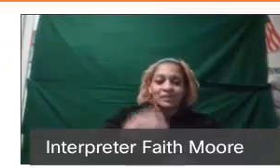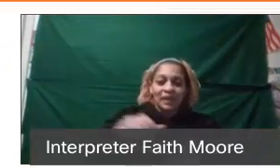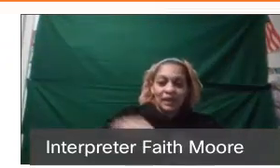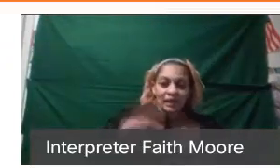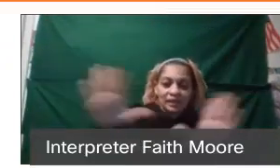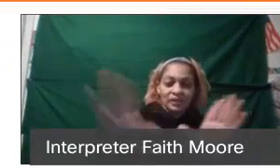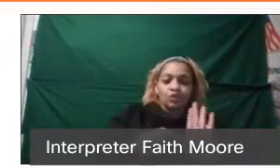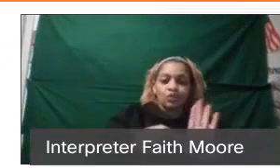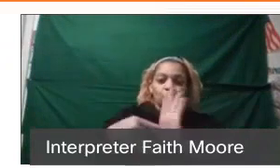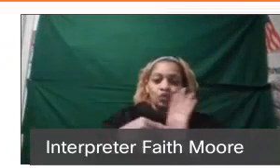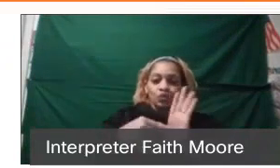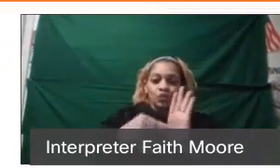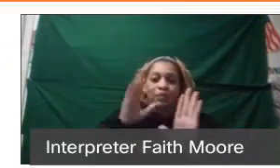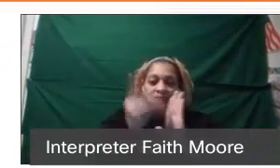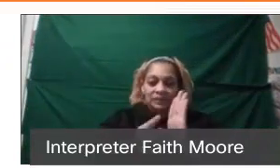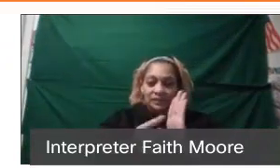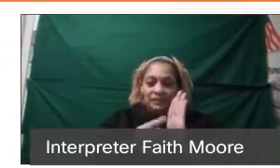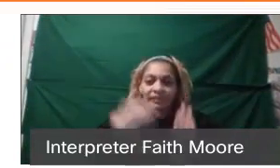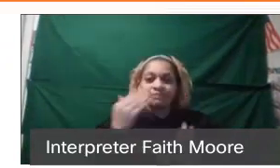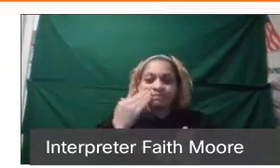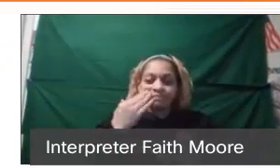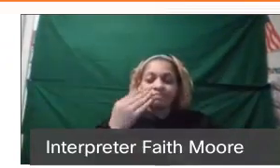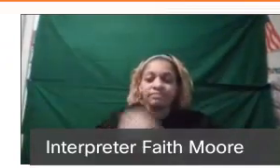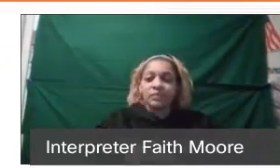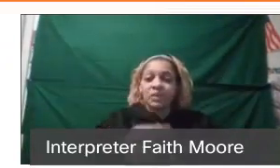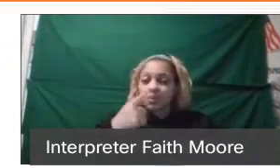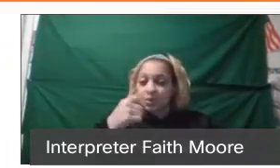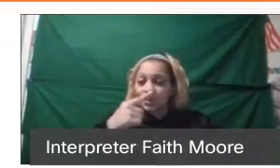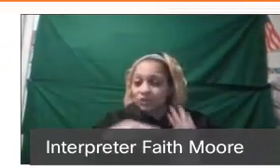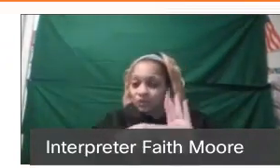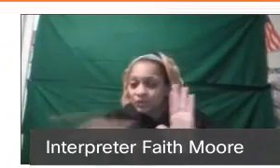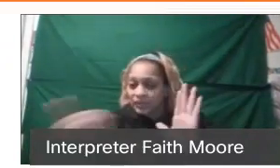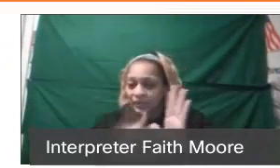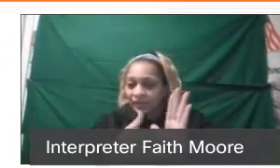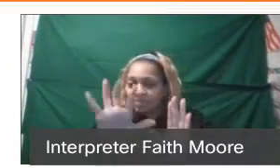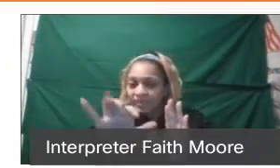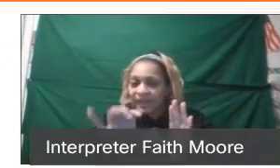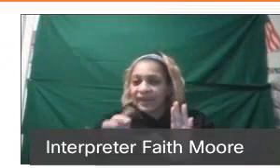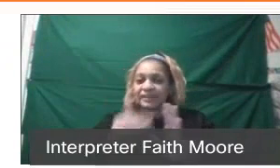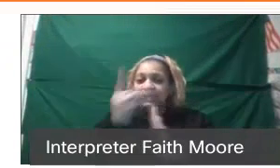Do that slide showing section for.